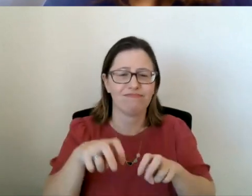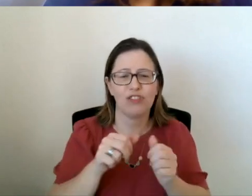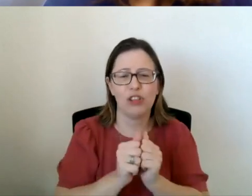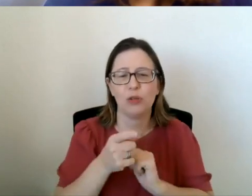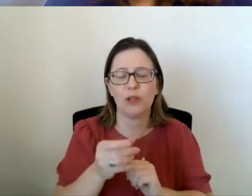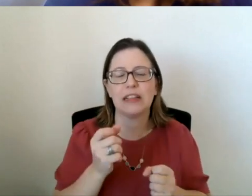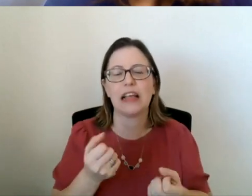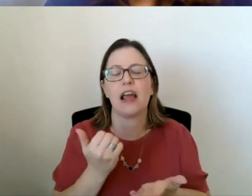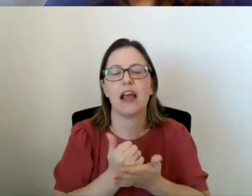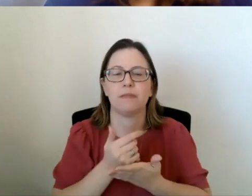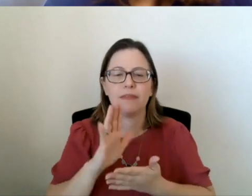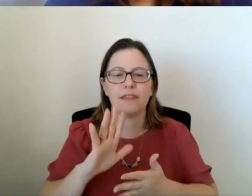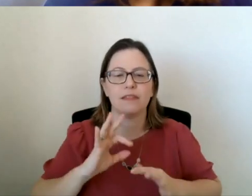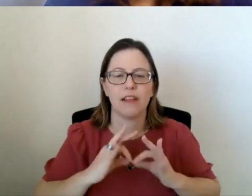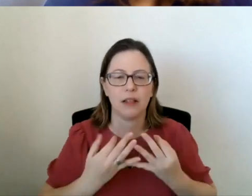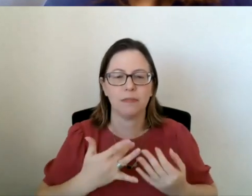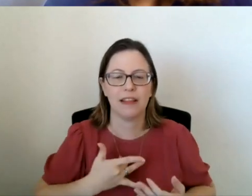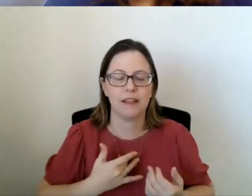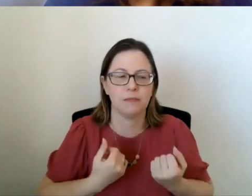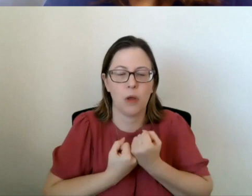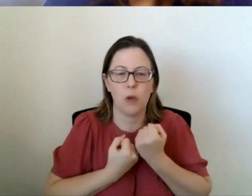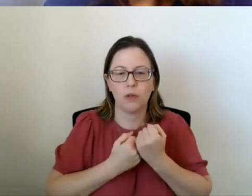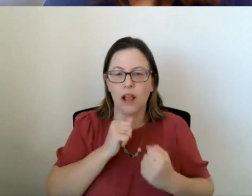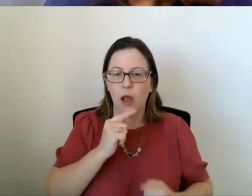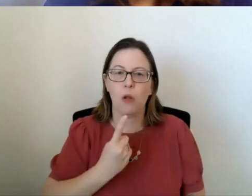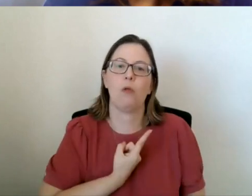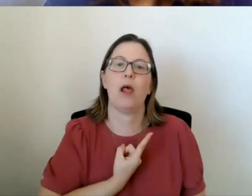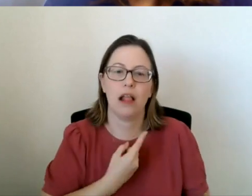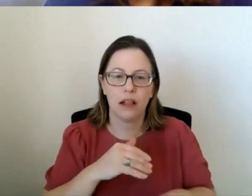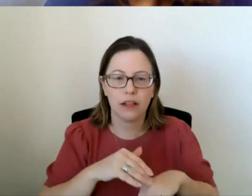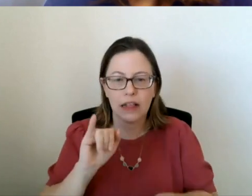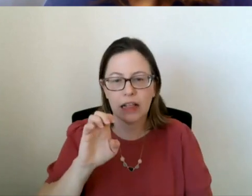I definitely agree having someone come to the meeting with you to help support the family